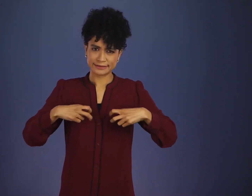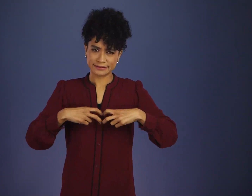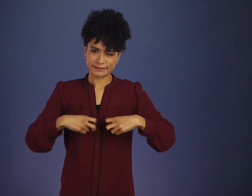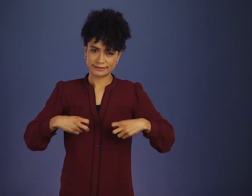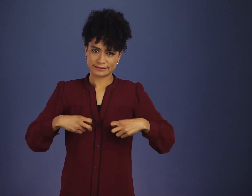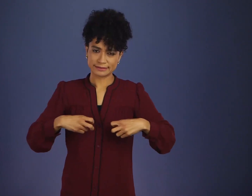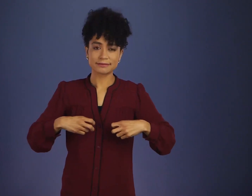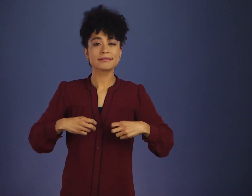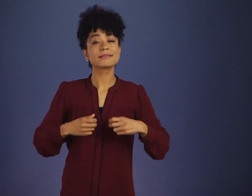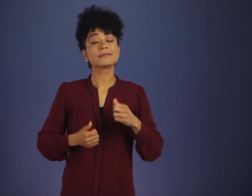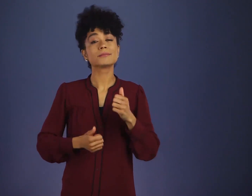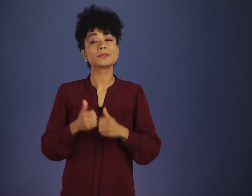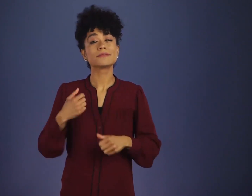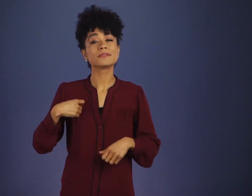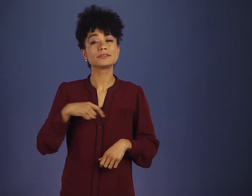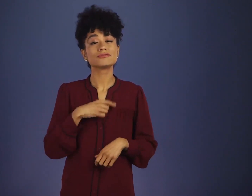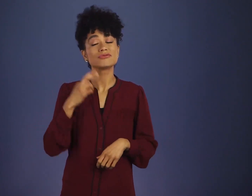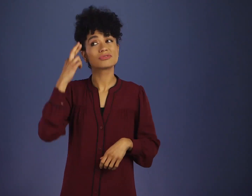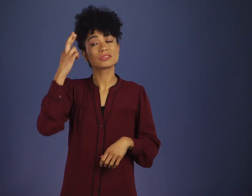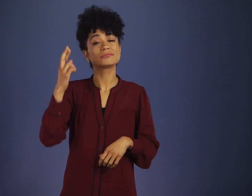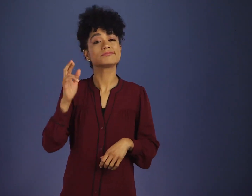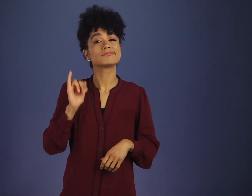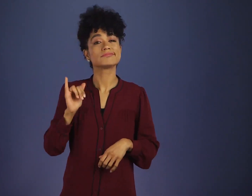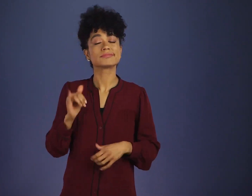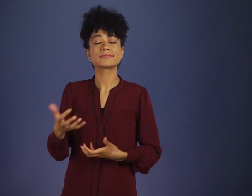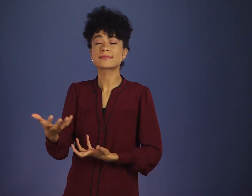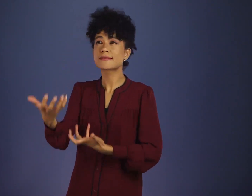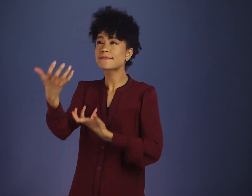which really works in daily living is still out of reach.